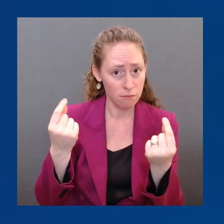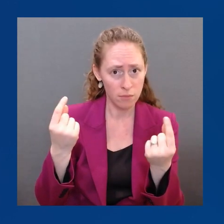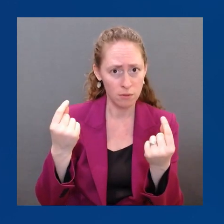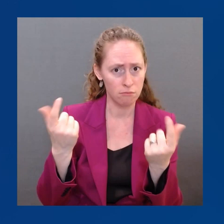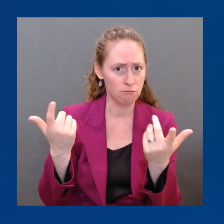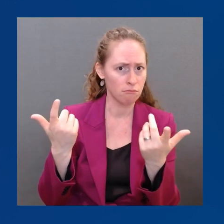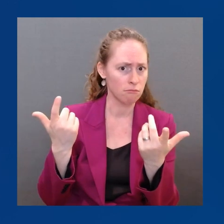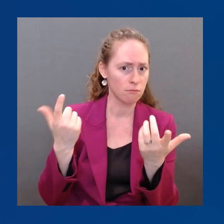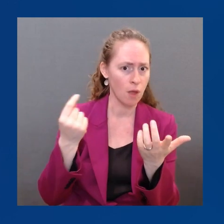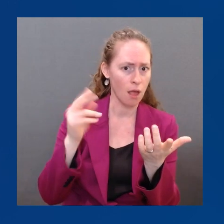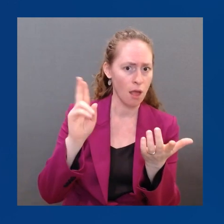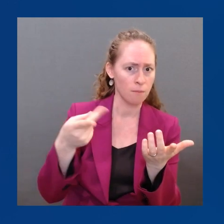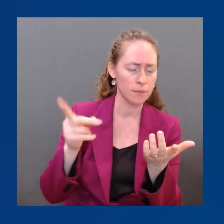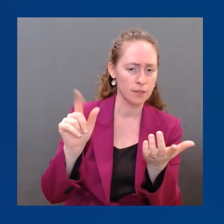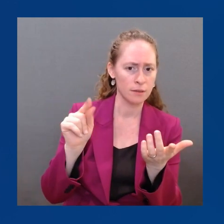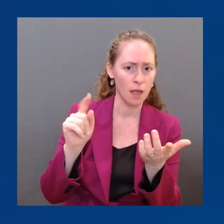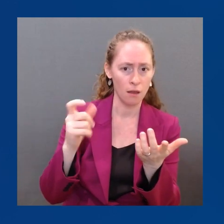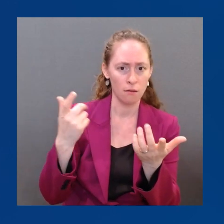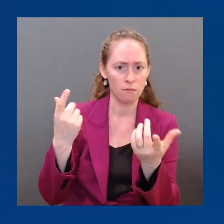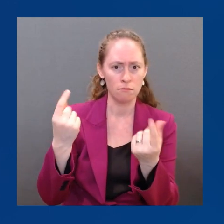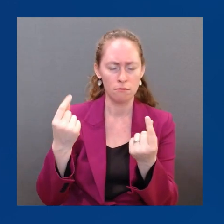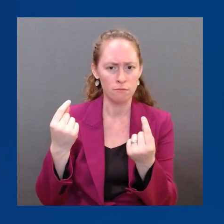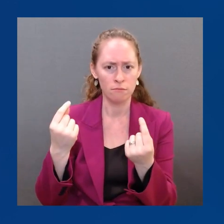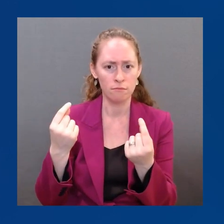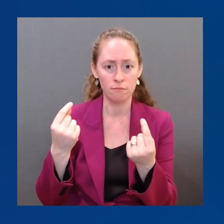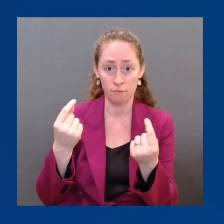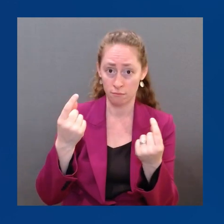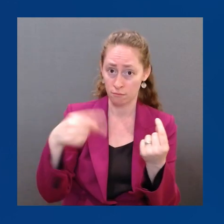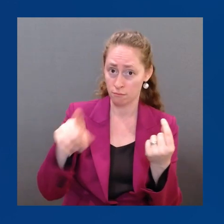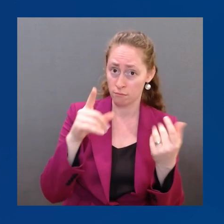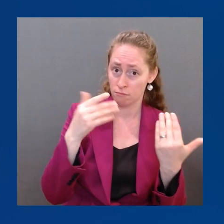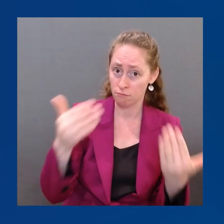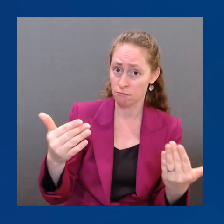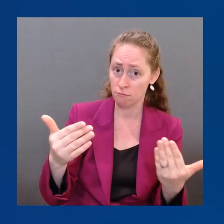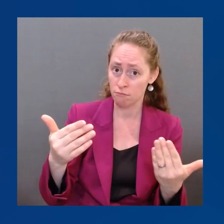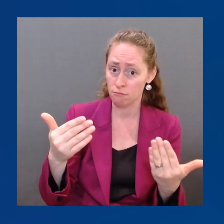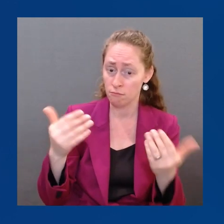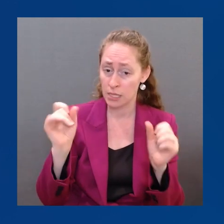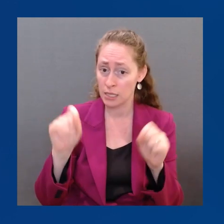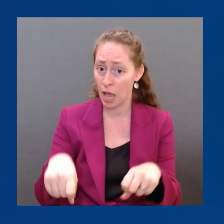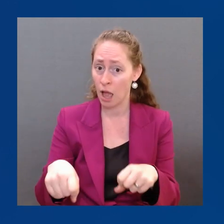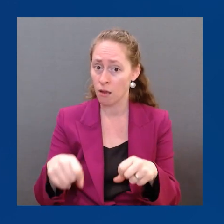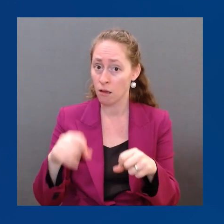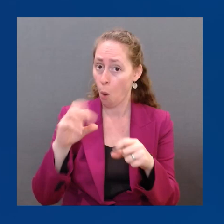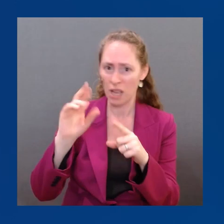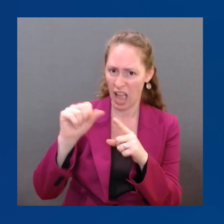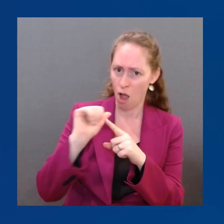Will the eligibility open up for them as well? Dr. Jha: All right. So, let me start by talking about treatments, and then maybe I'll turn it over to Rochelle